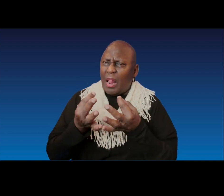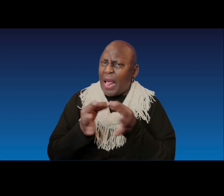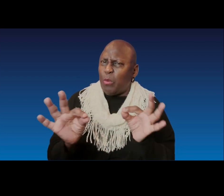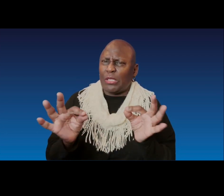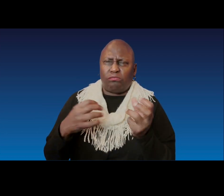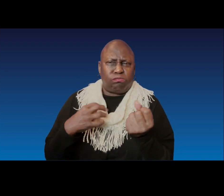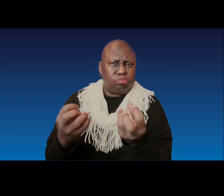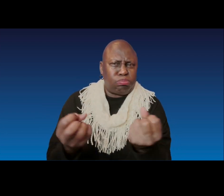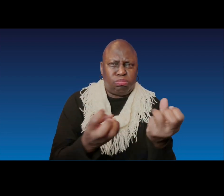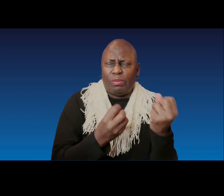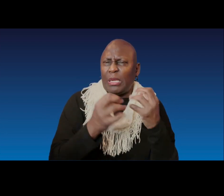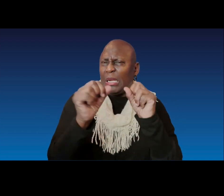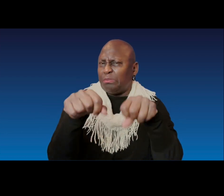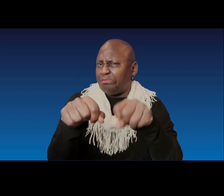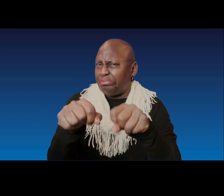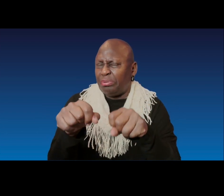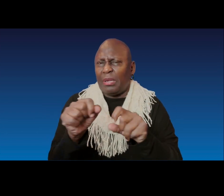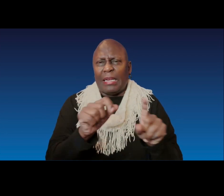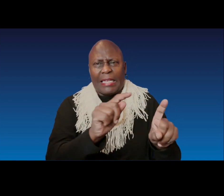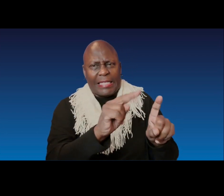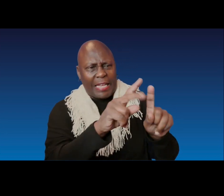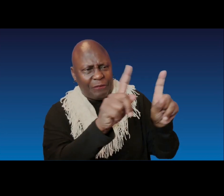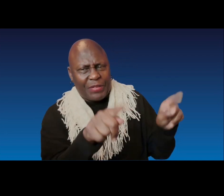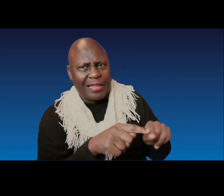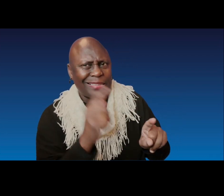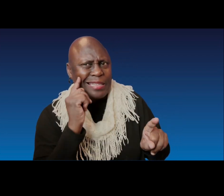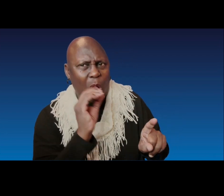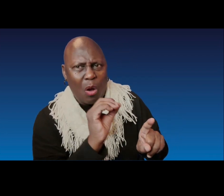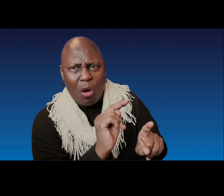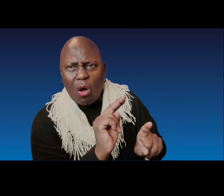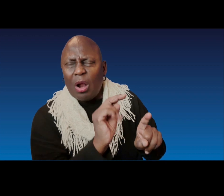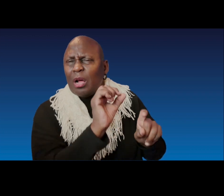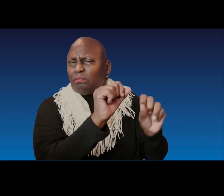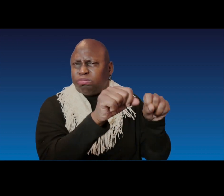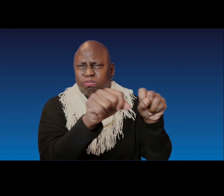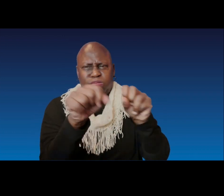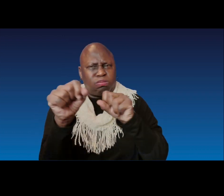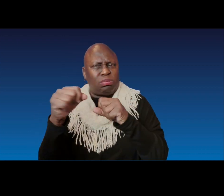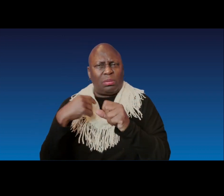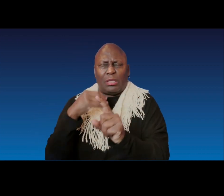He shrugged and said, "That's just what I hear." As I thought about that, it hit me.